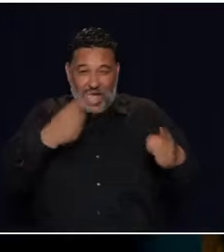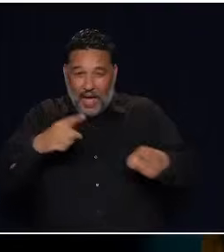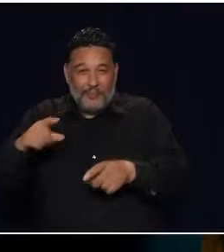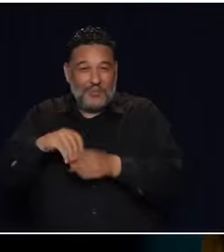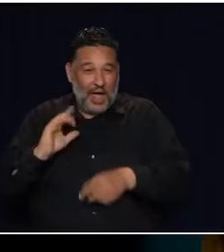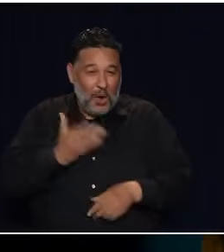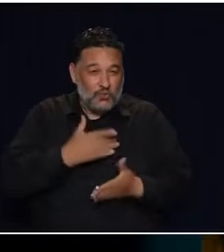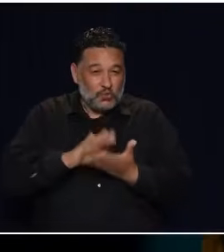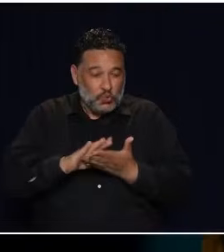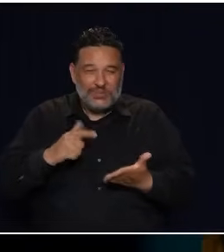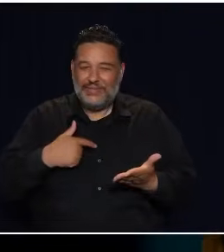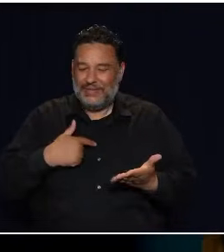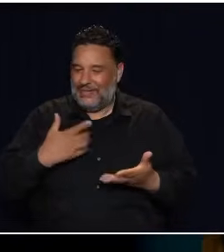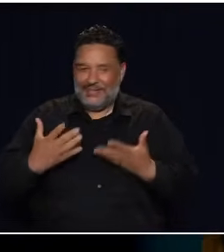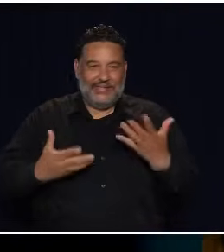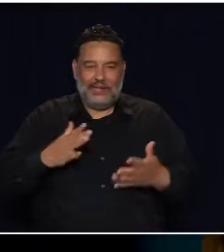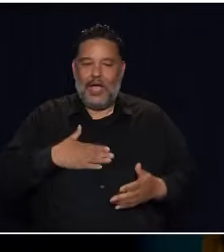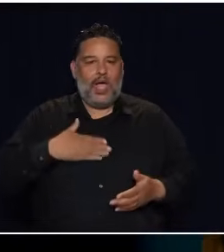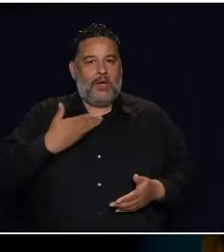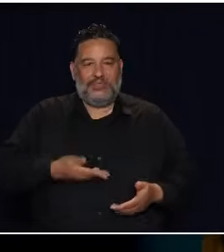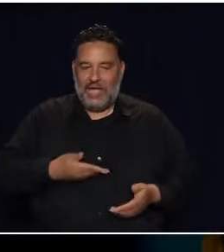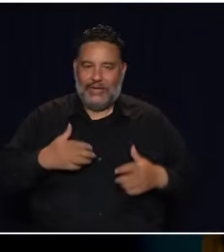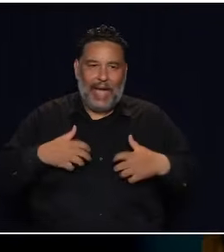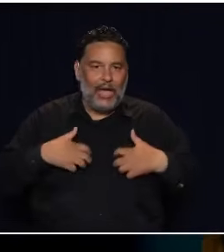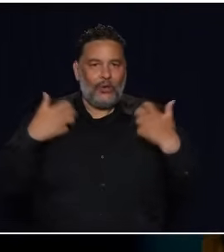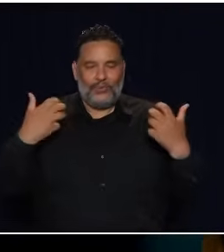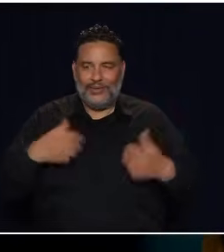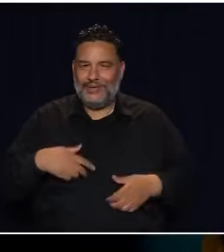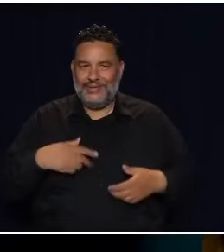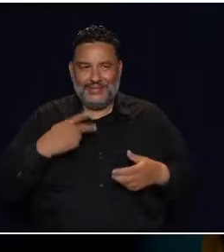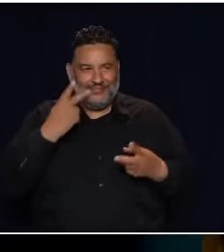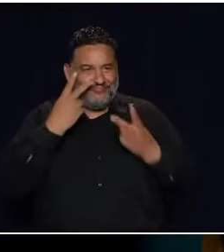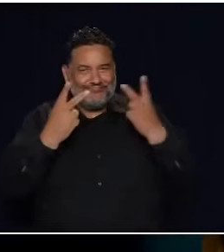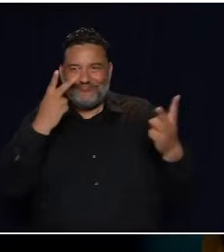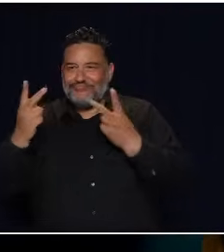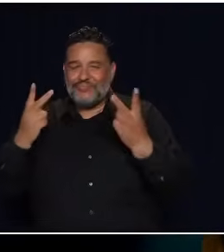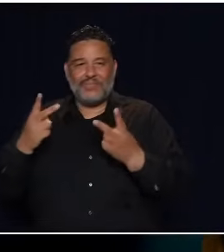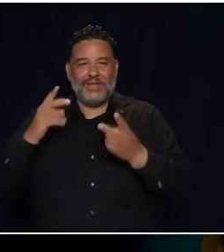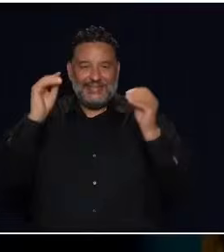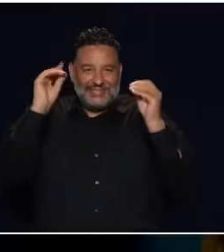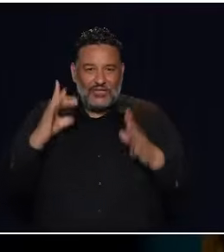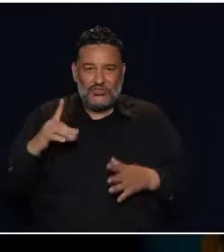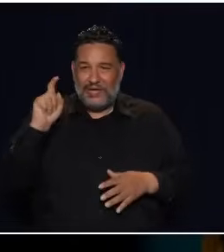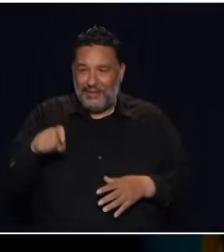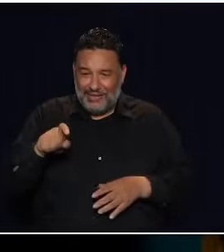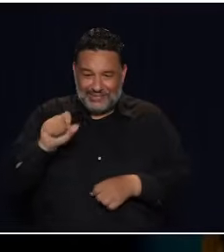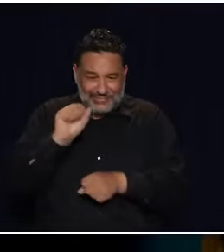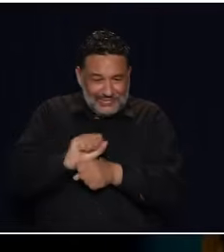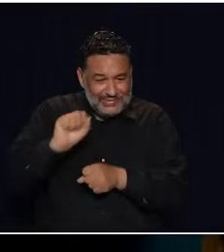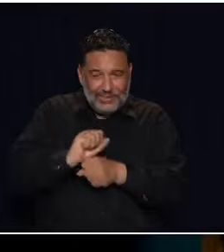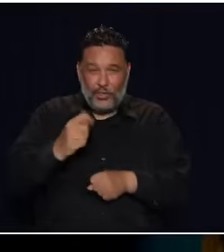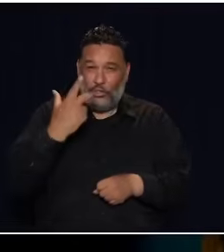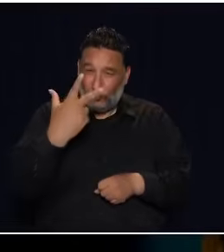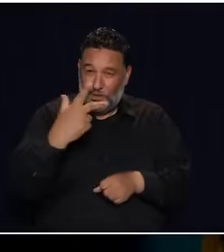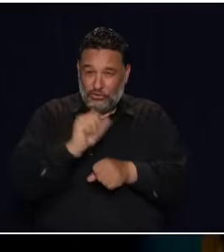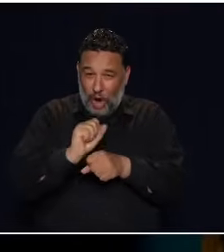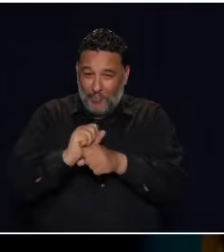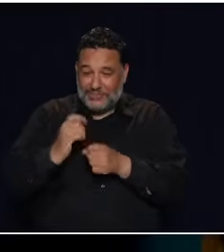TODAY. AS A DAD, SEEING WHAT IS HAPPENING IN OUR SCHOOLS, I HAVE